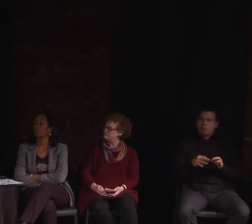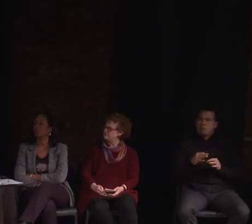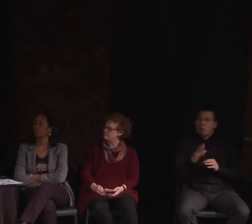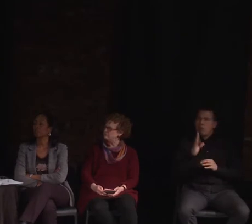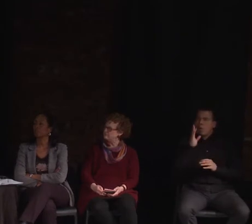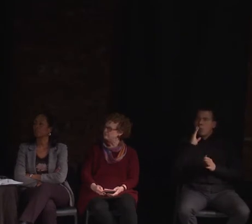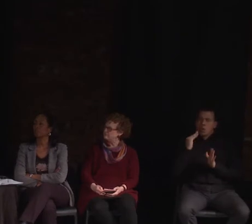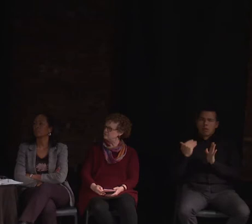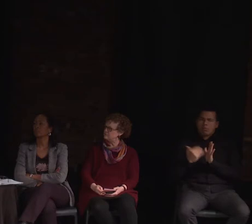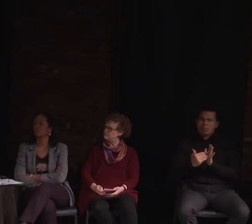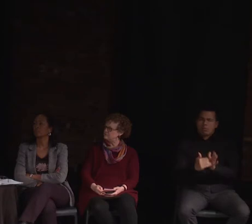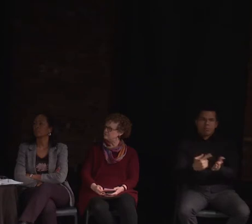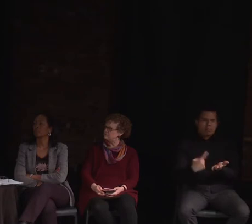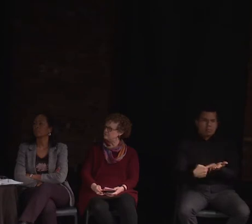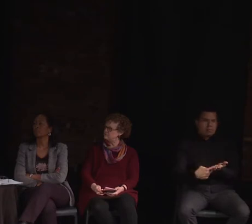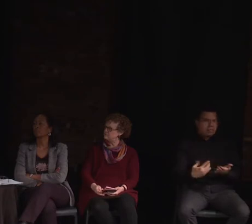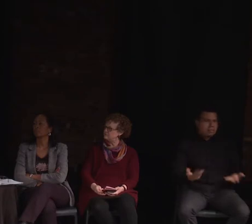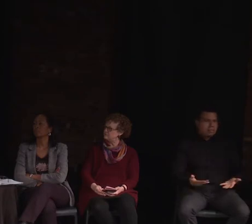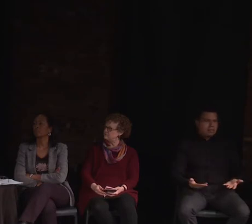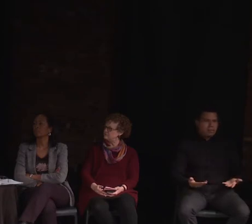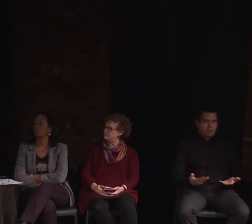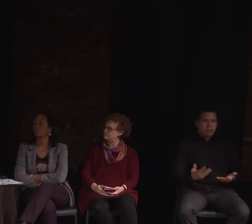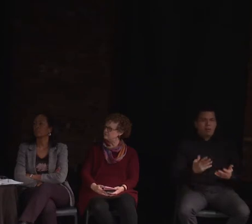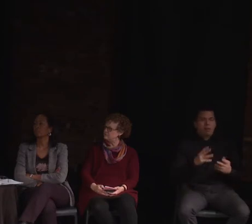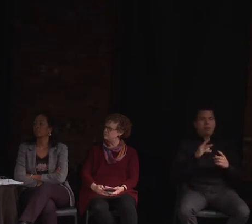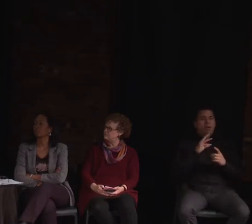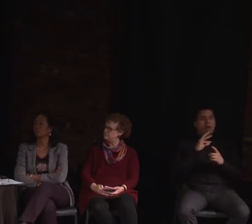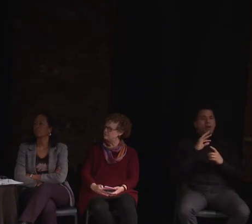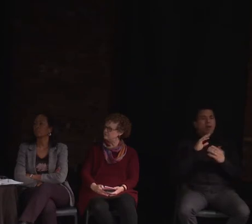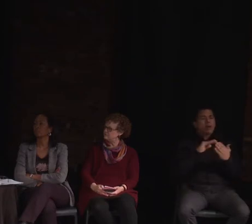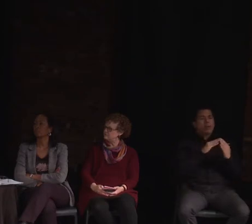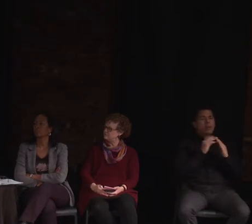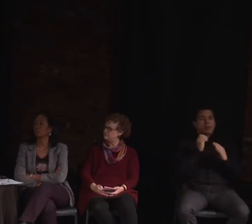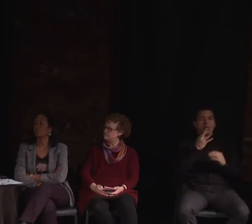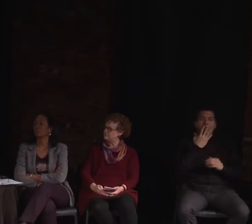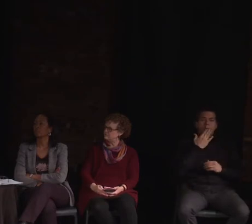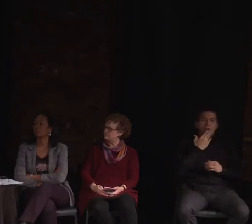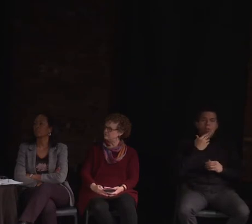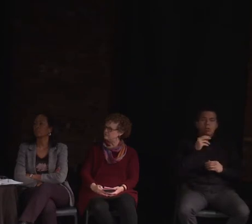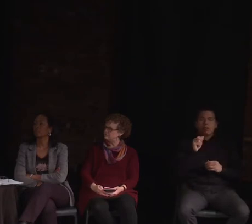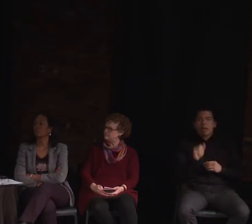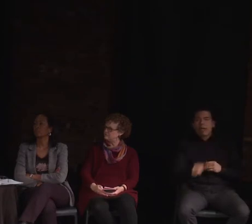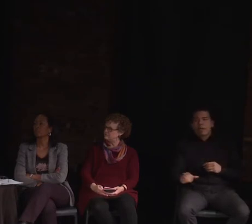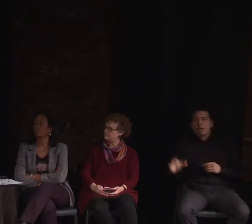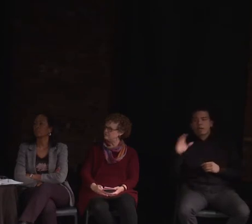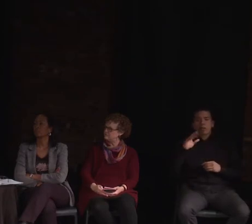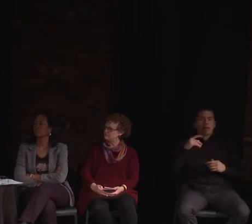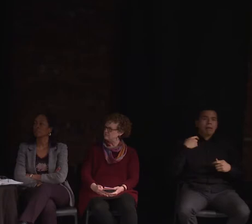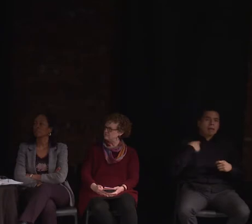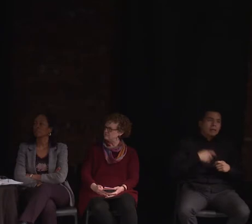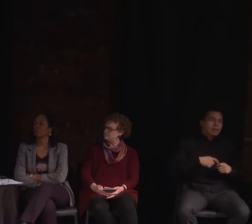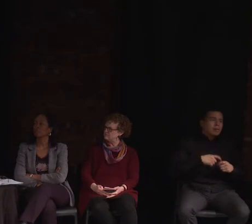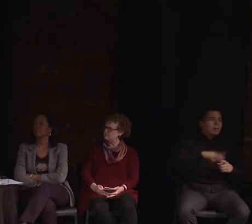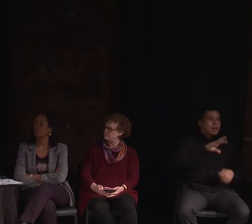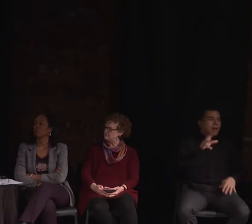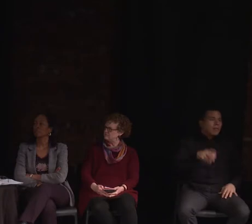about communities of color or Asian, Latinx, African, Arab, Native American communities.